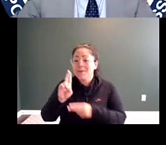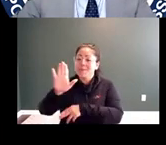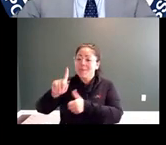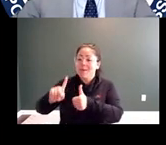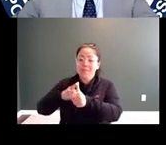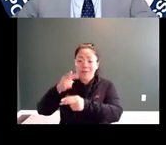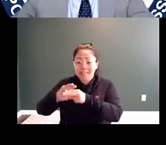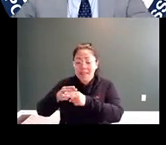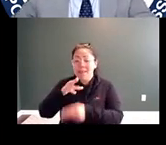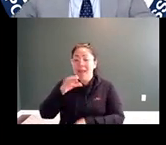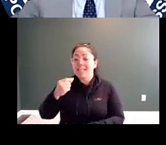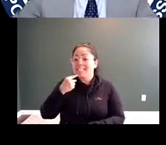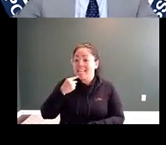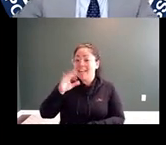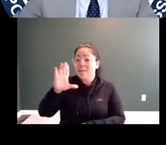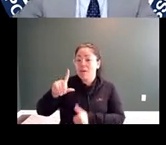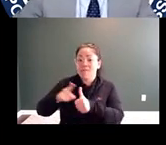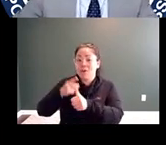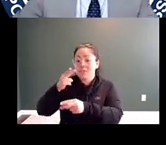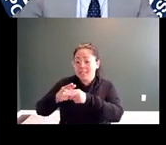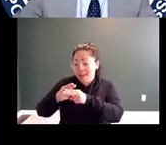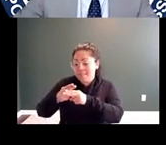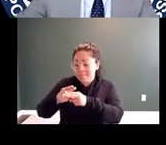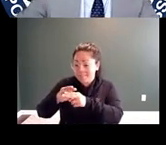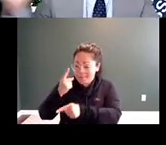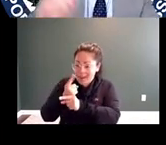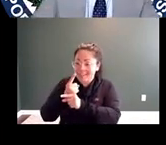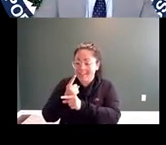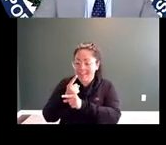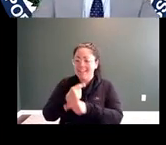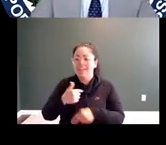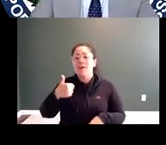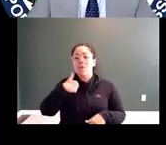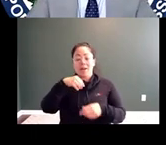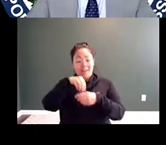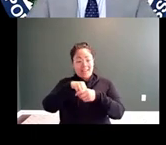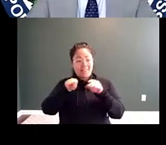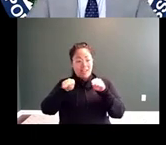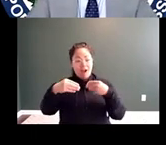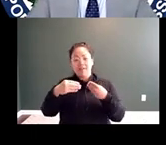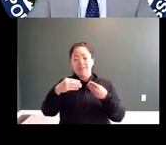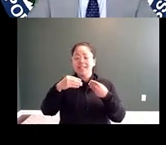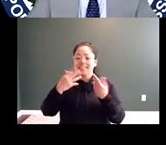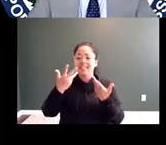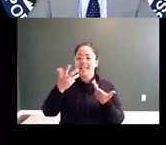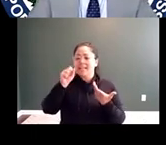and pronouncing their first name correctly. You know, when we are in the office, it can be pretty easy to walk through the office